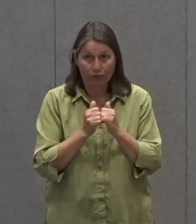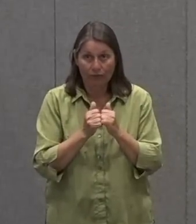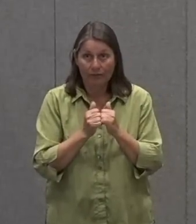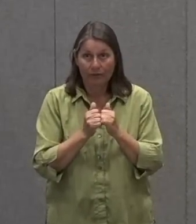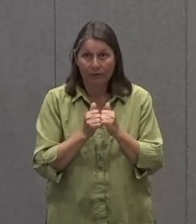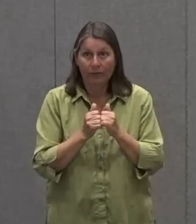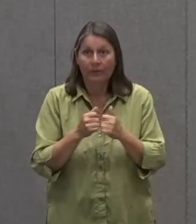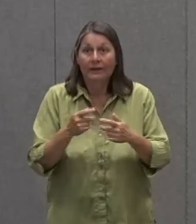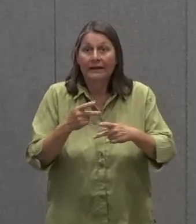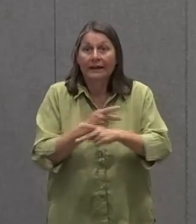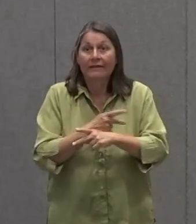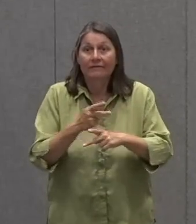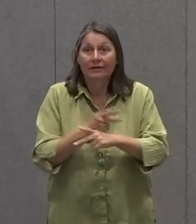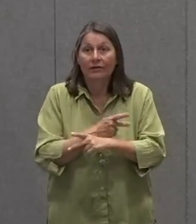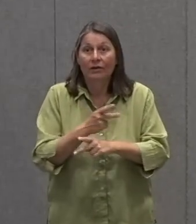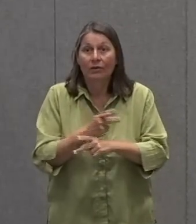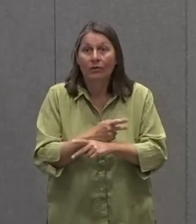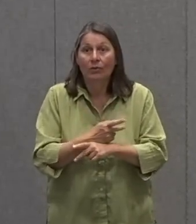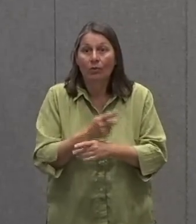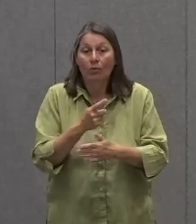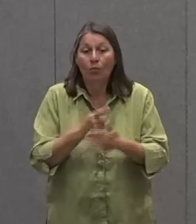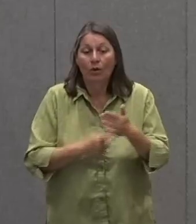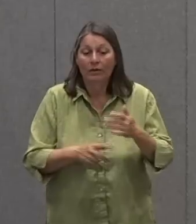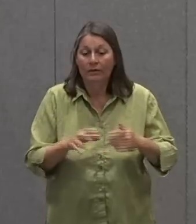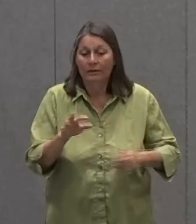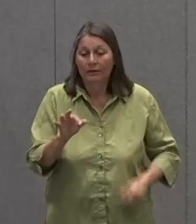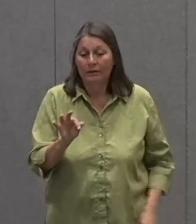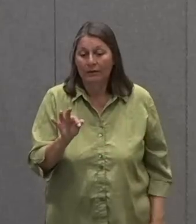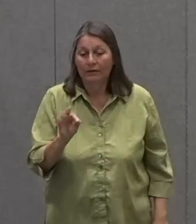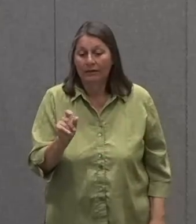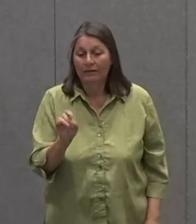What are all the factors of all of our numbers?